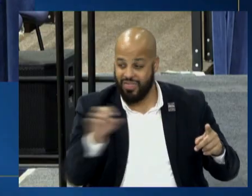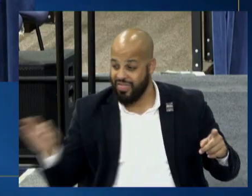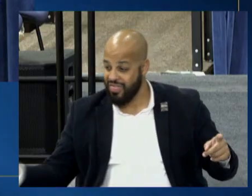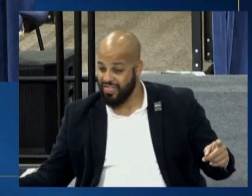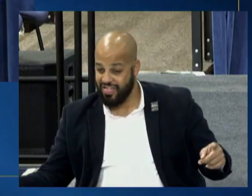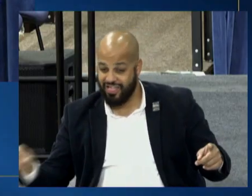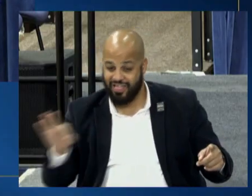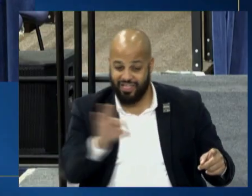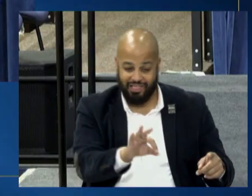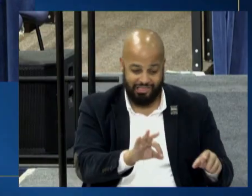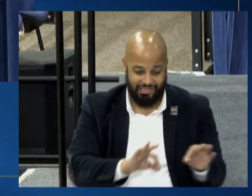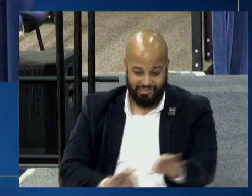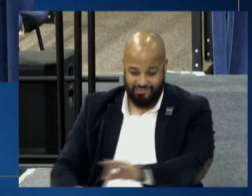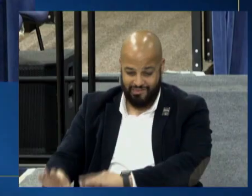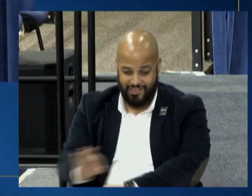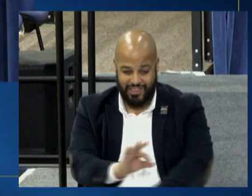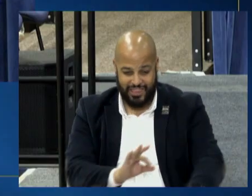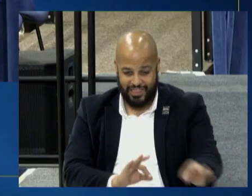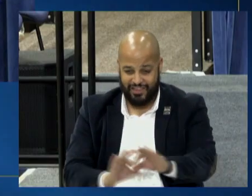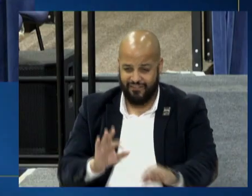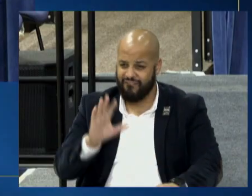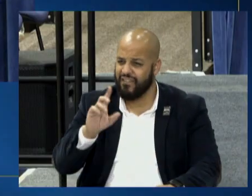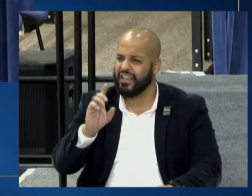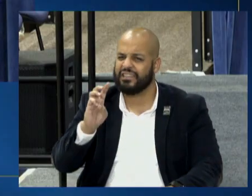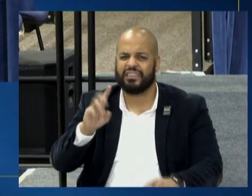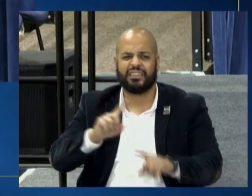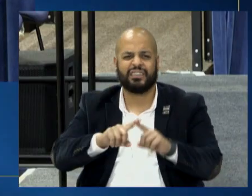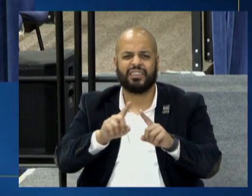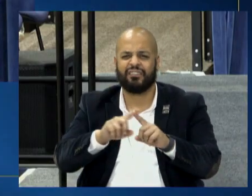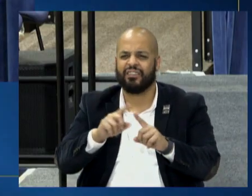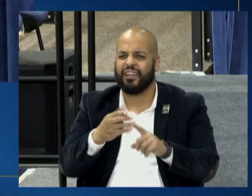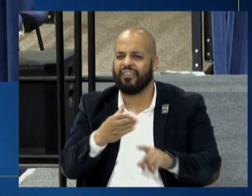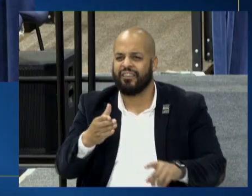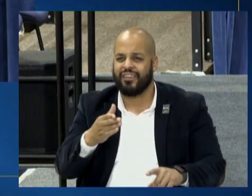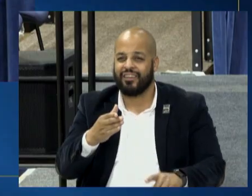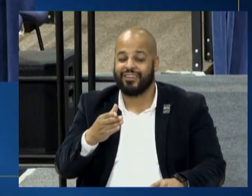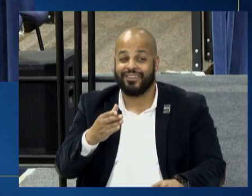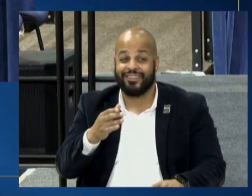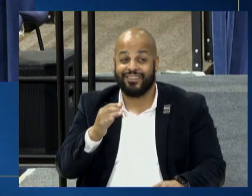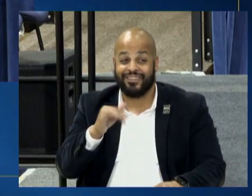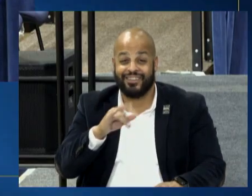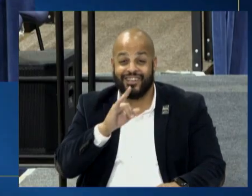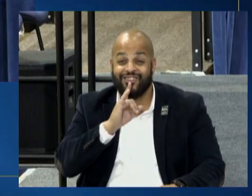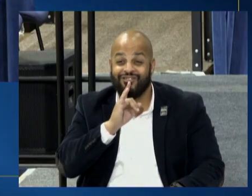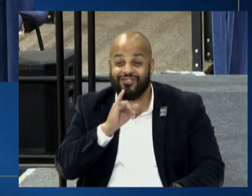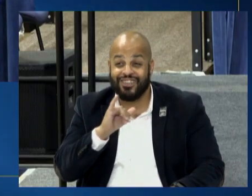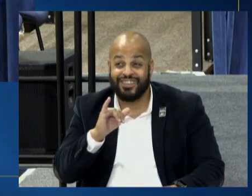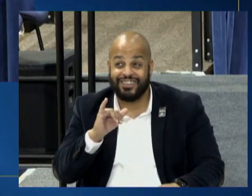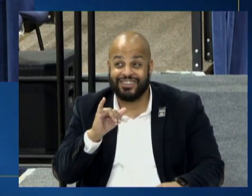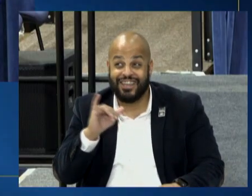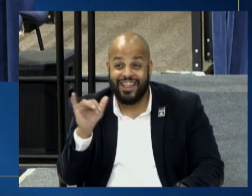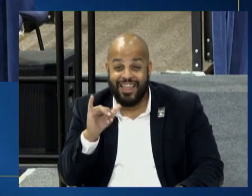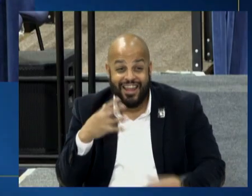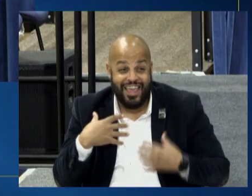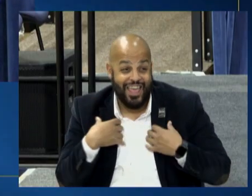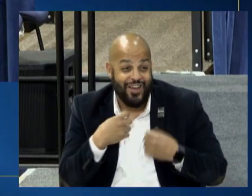seven, eight pieces all the way around, which is the entire healthcare system, to accomplish the one goal that you set out to achieve.